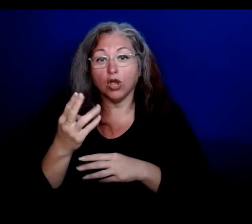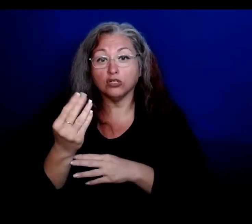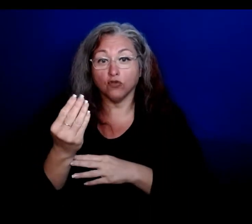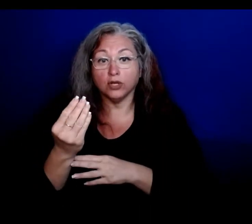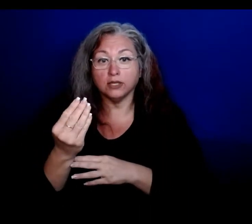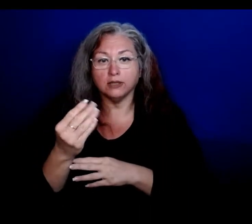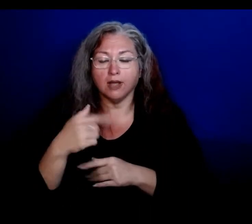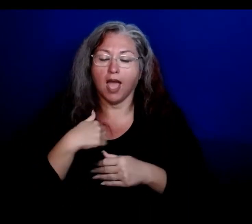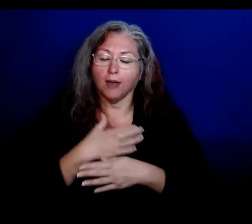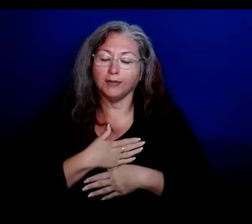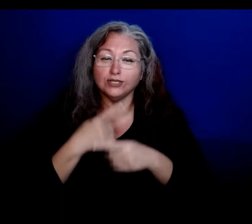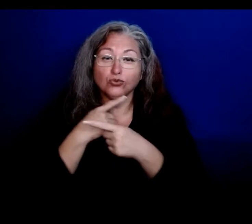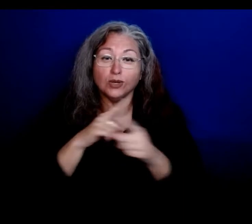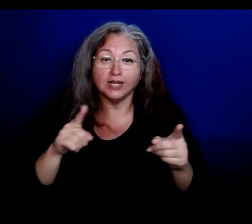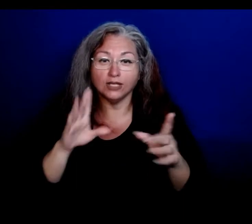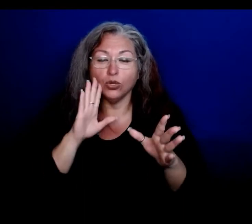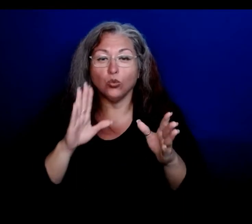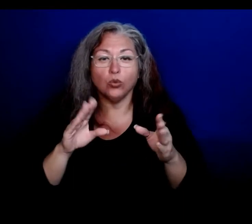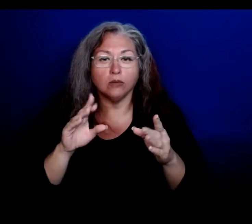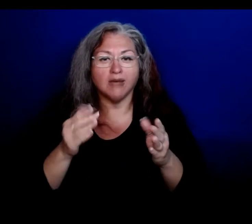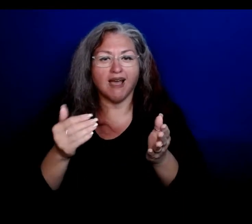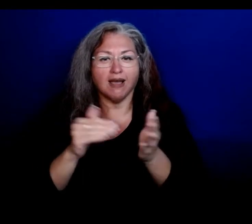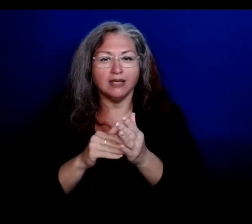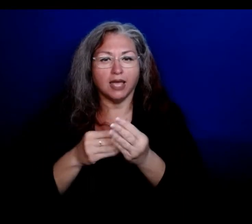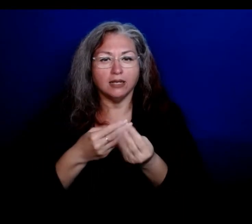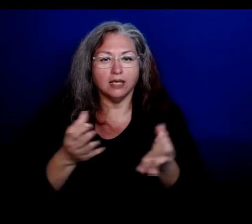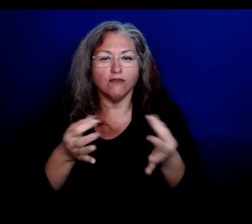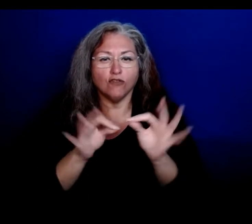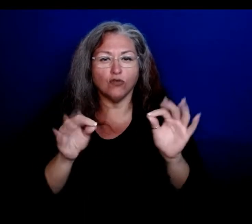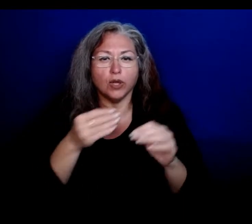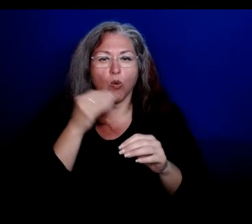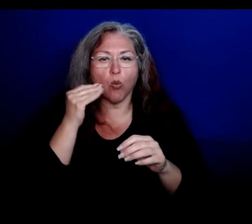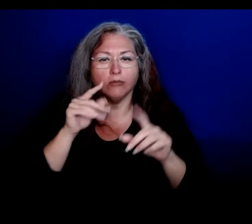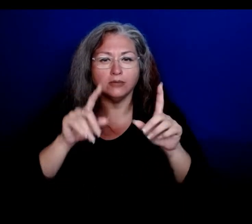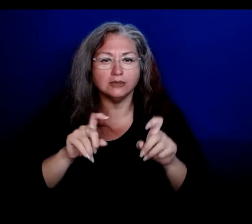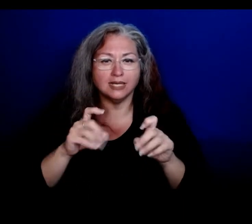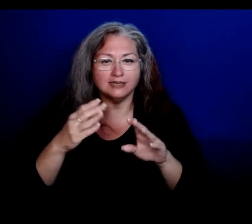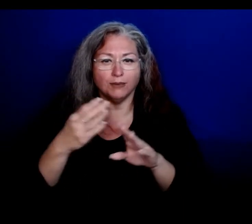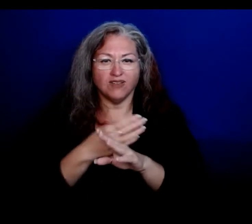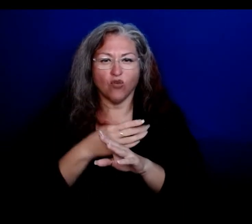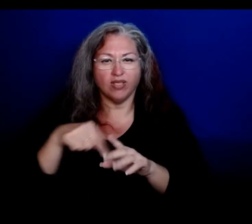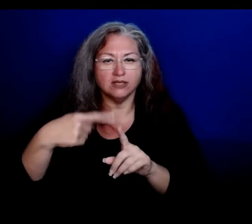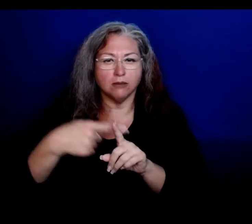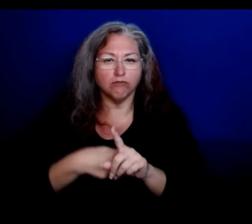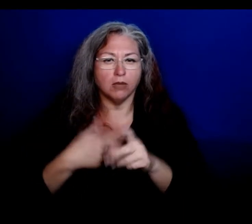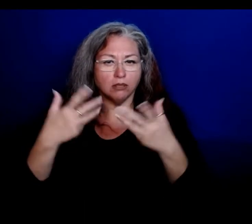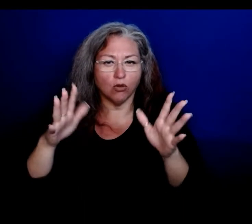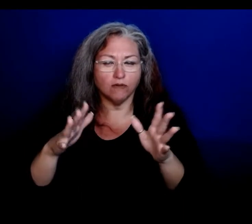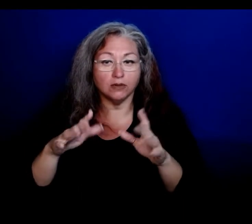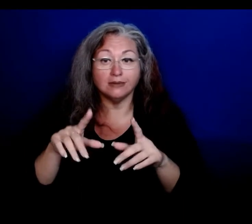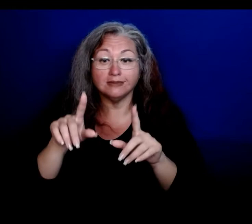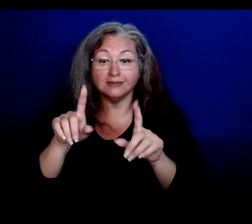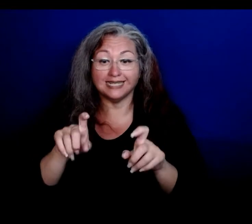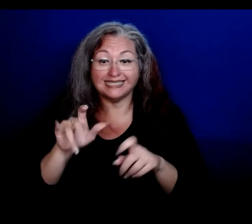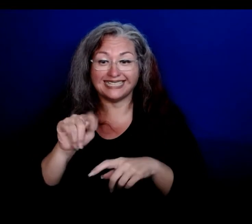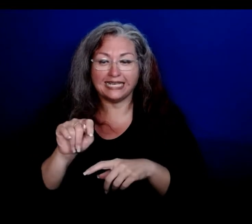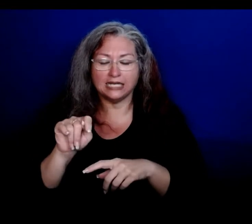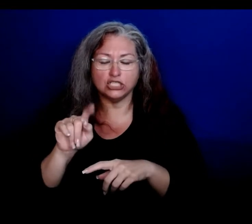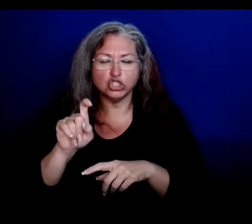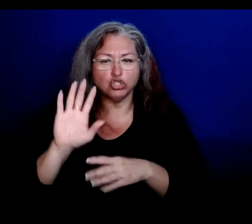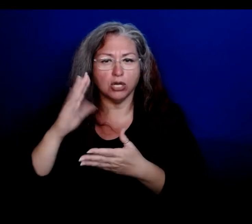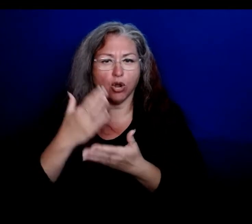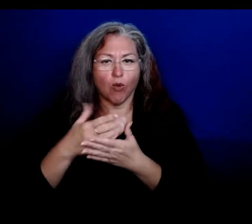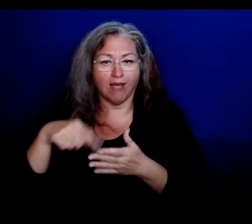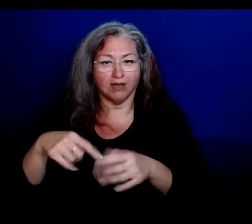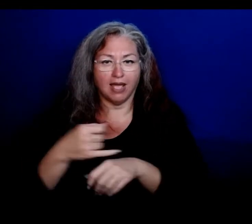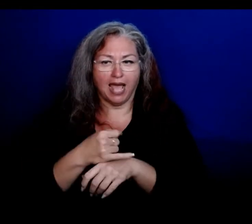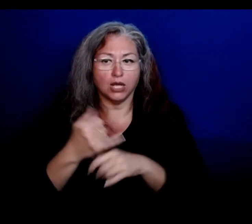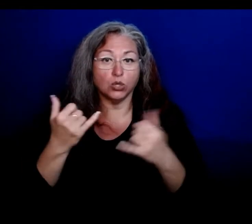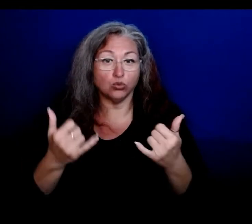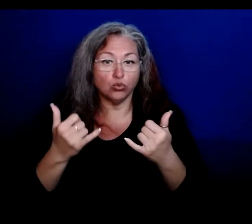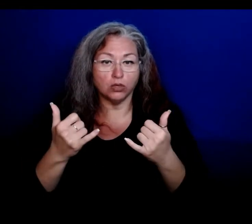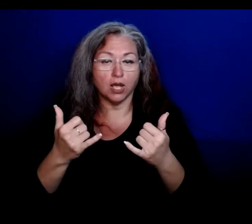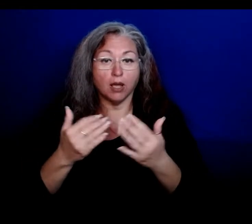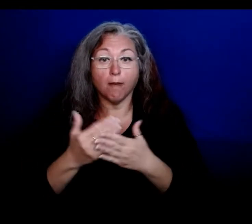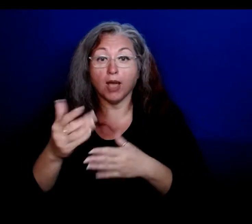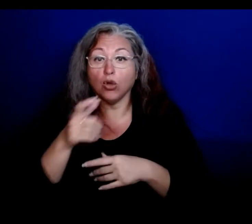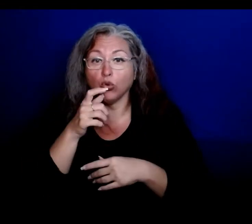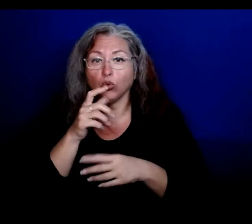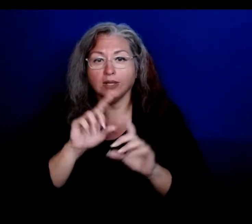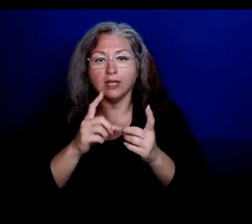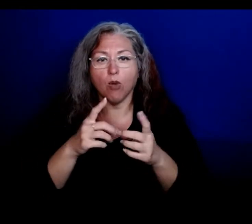I’m pleased to announce that we will be giving another round of free home test kits before the end of the month. Test kits are expected to arrive on island today, purchased by Department